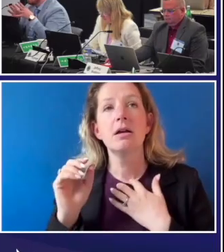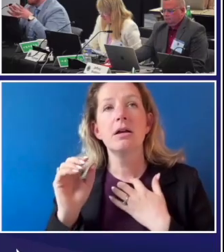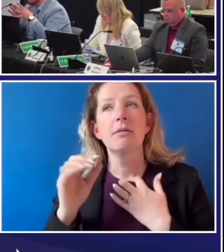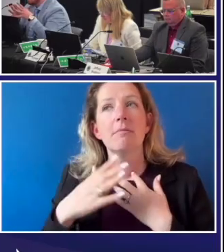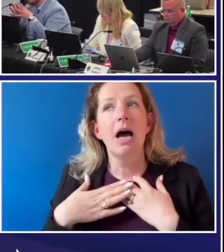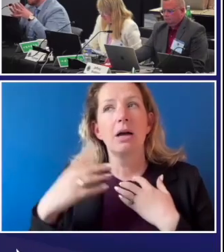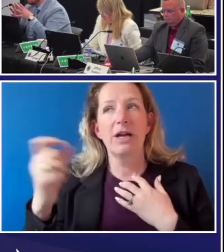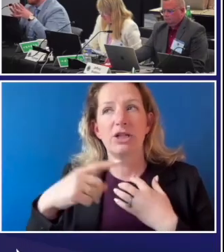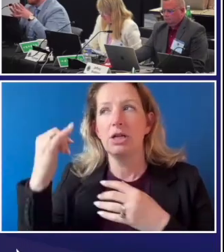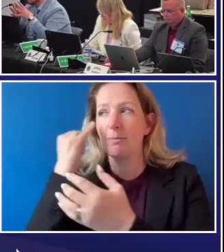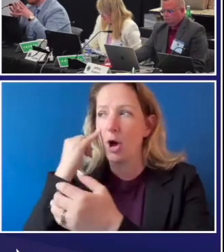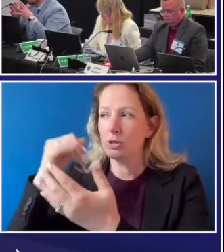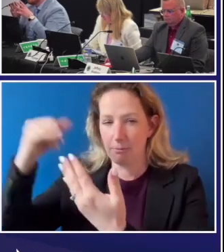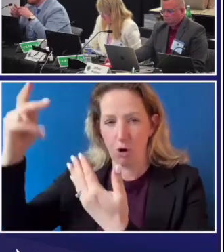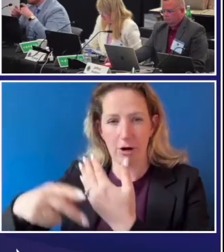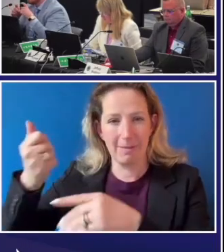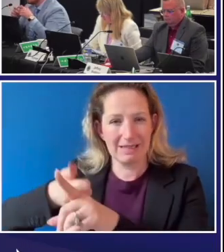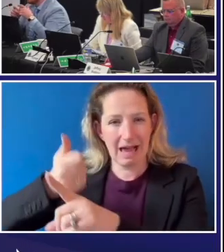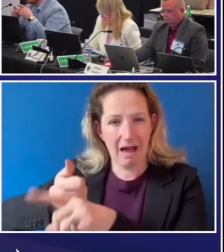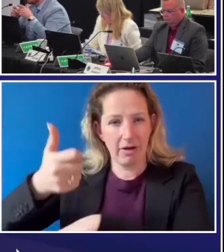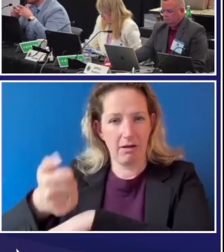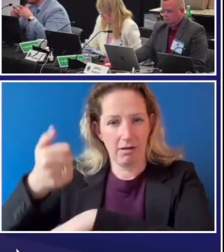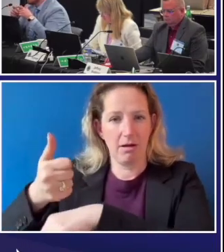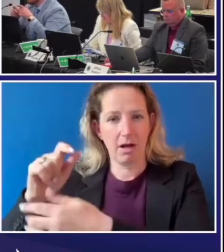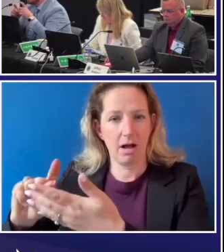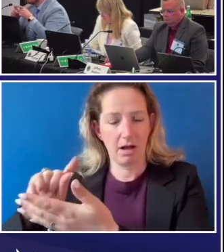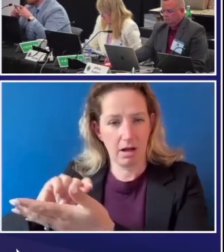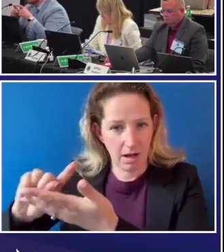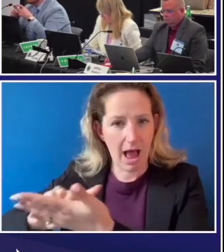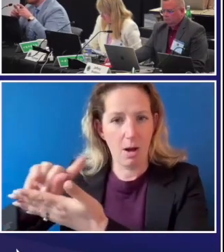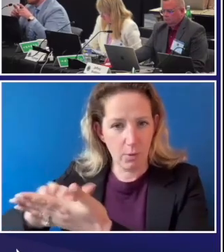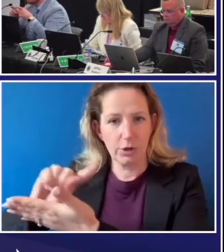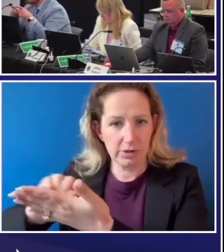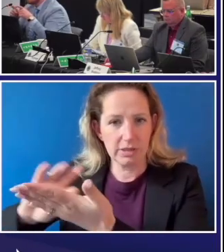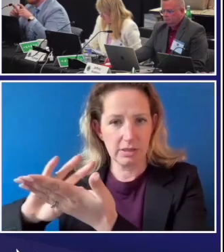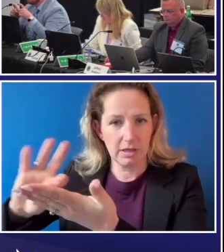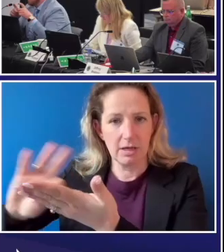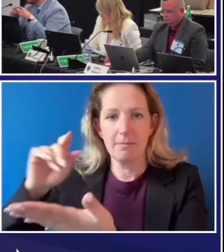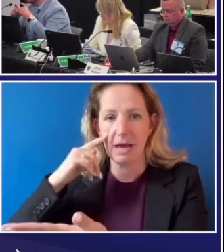program, a non-credit program, because of the stackability requirement, those have to be granted academic